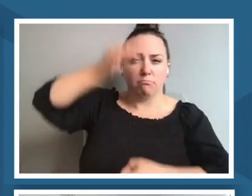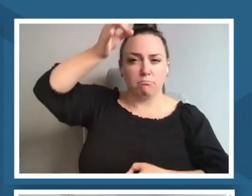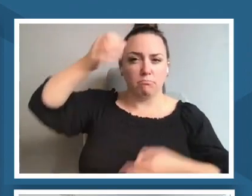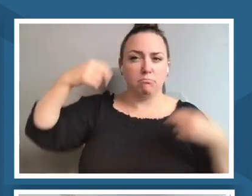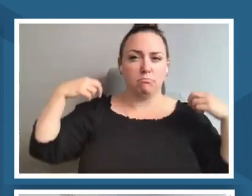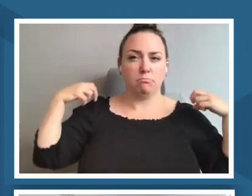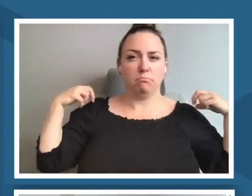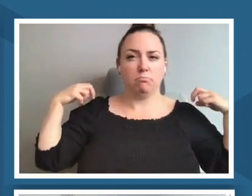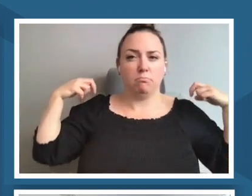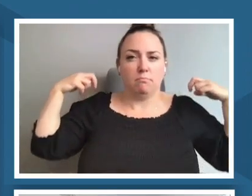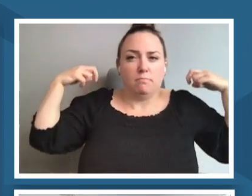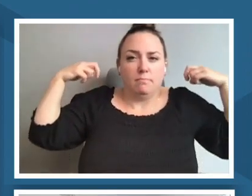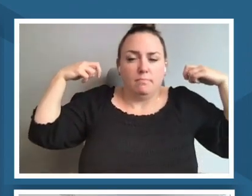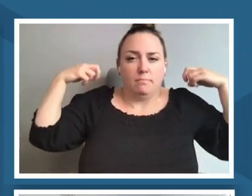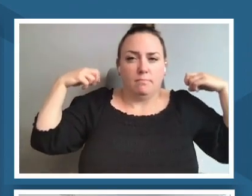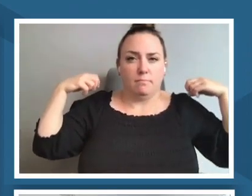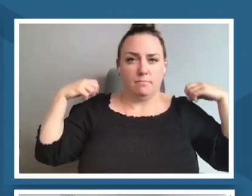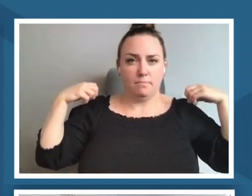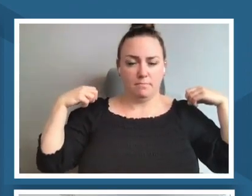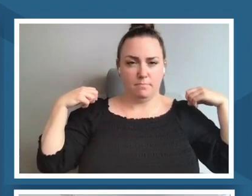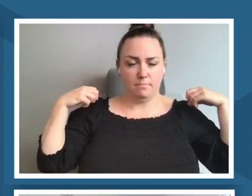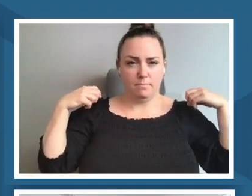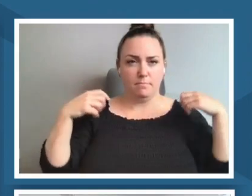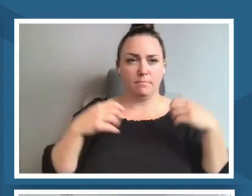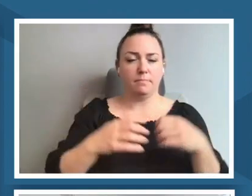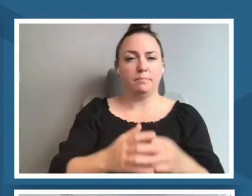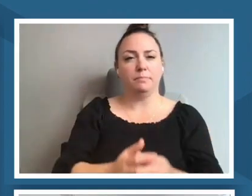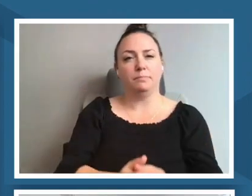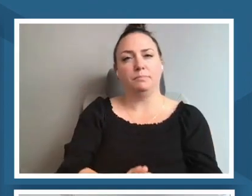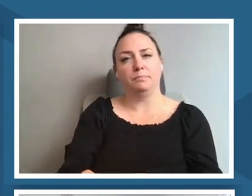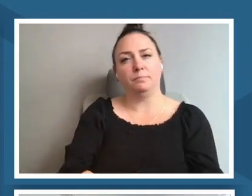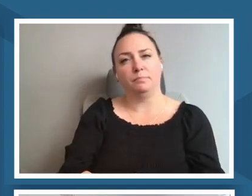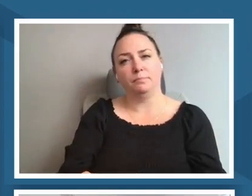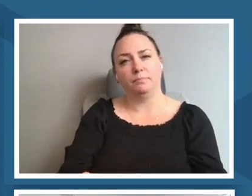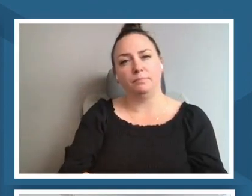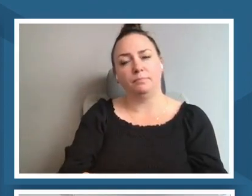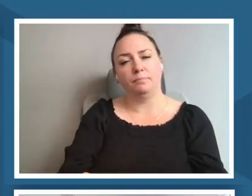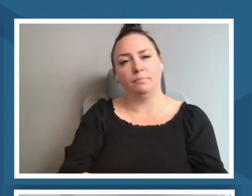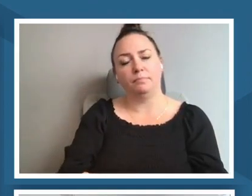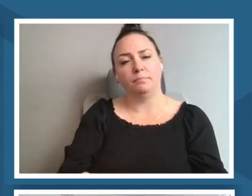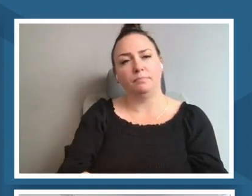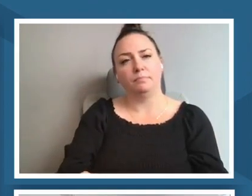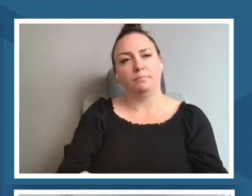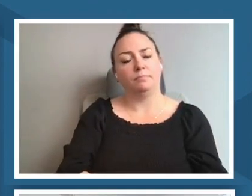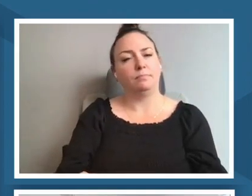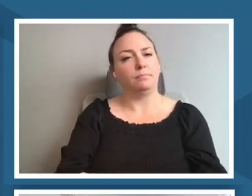always change repair with the floor so